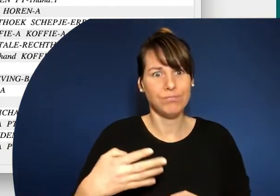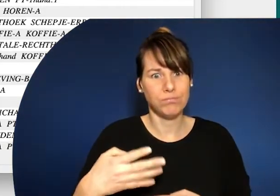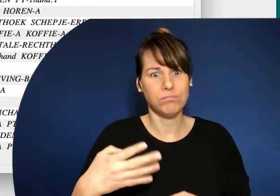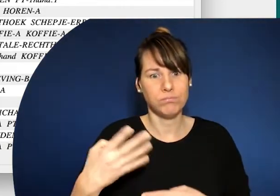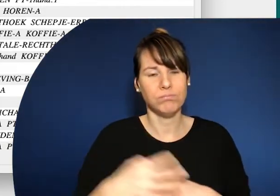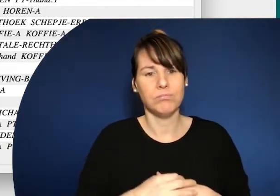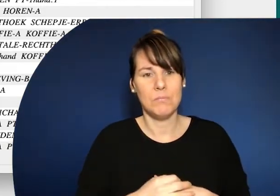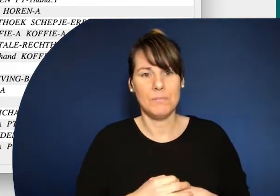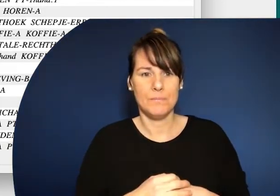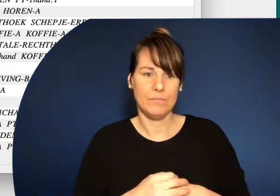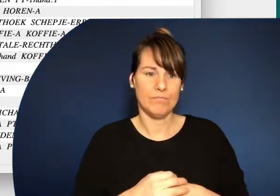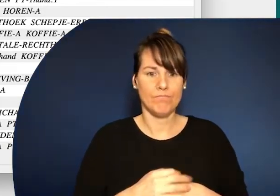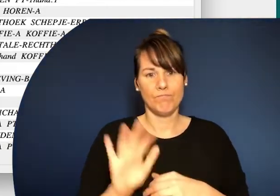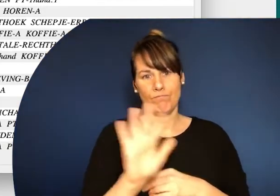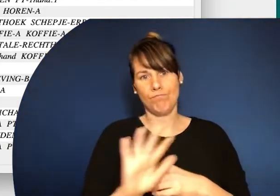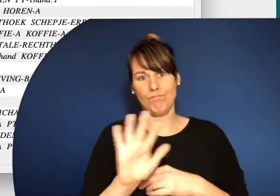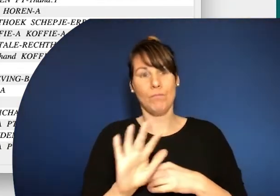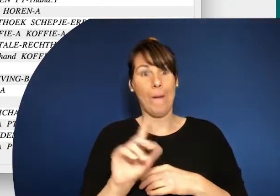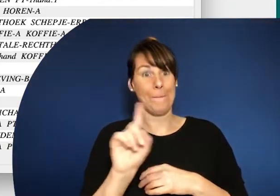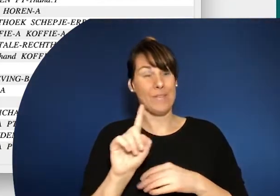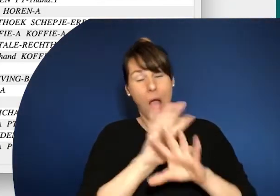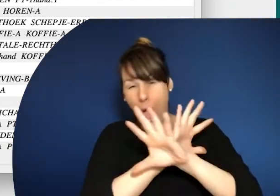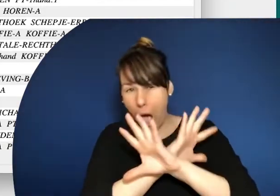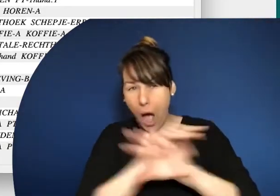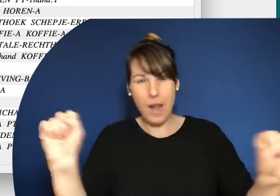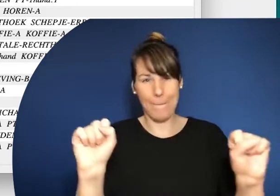It will give me all the annotations that includes who.